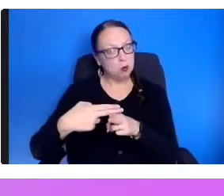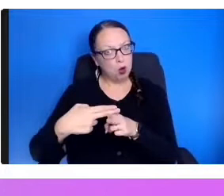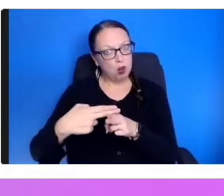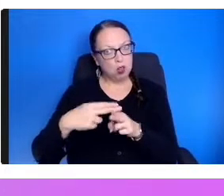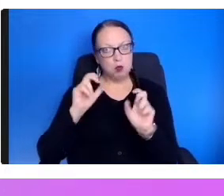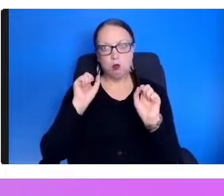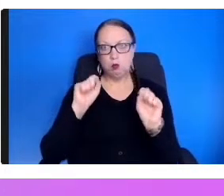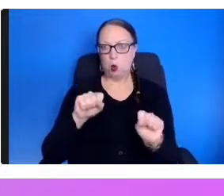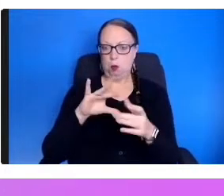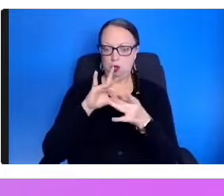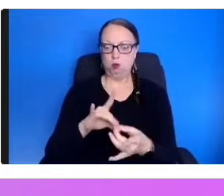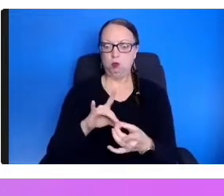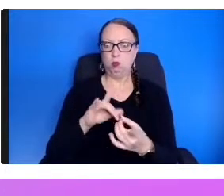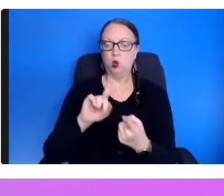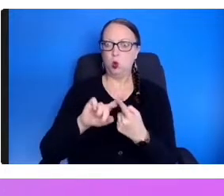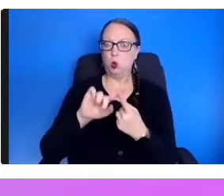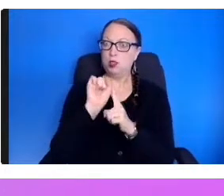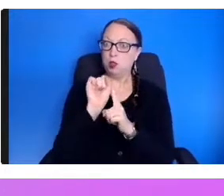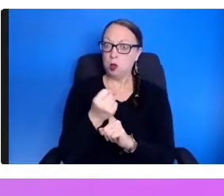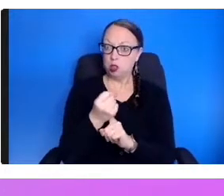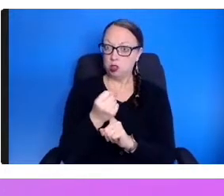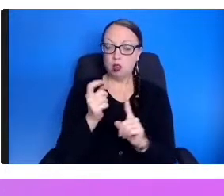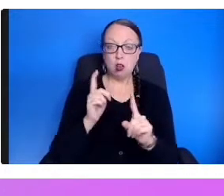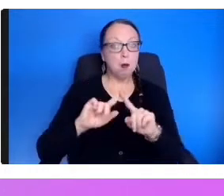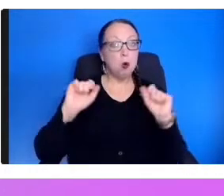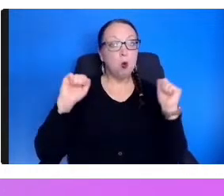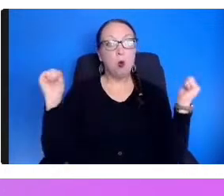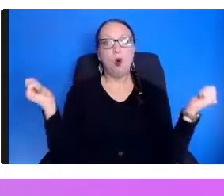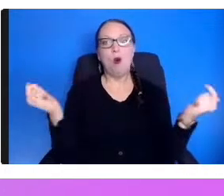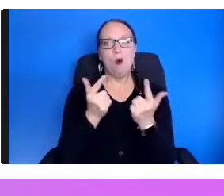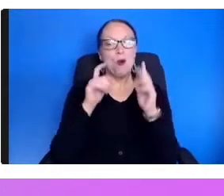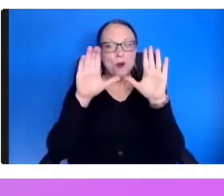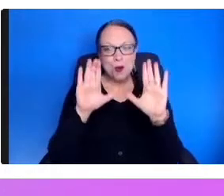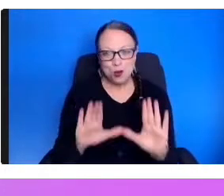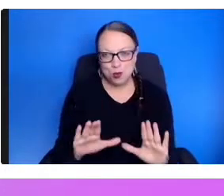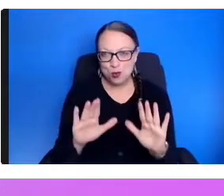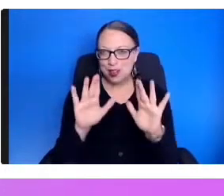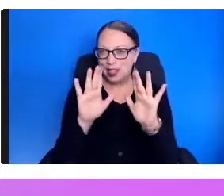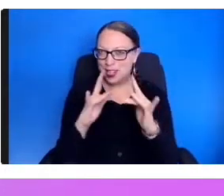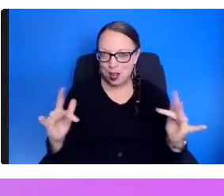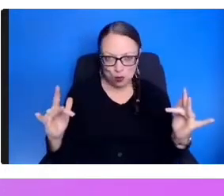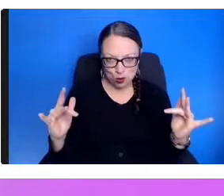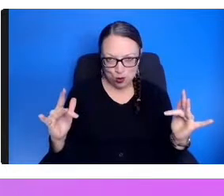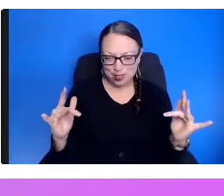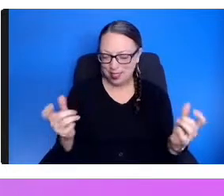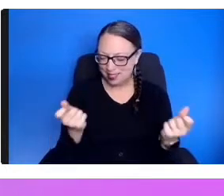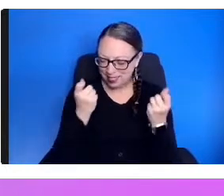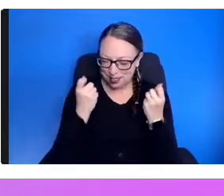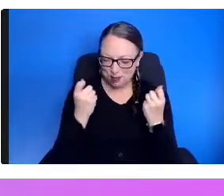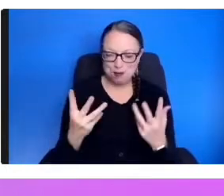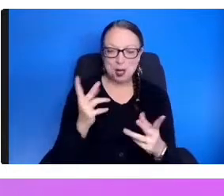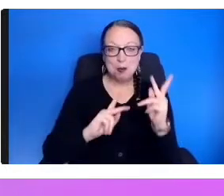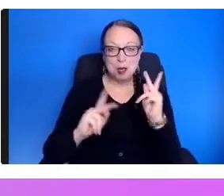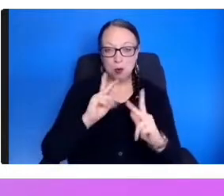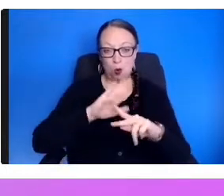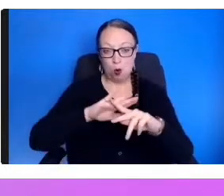But essentially we're all wonderfully and fabulously diverse and however many people are on this call today